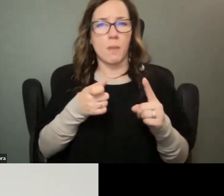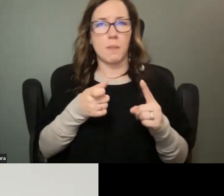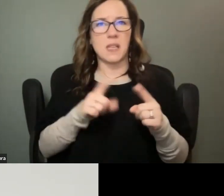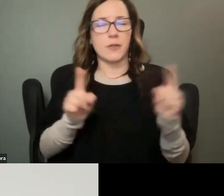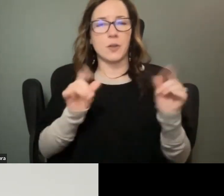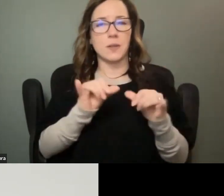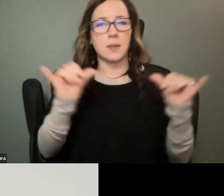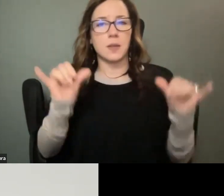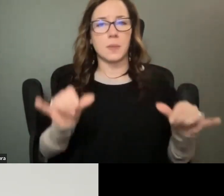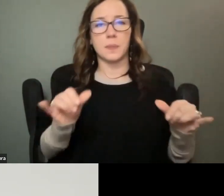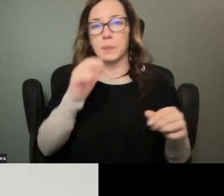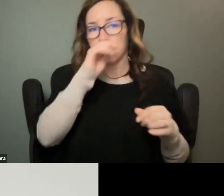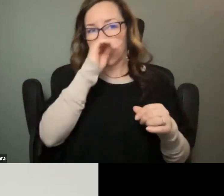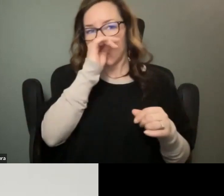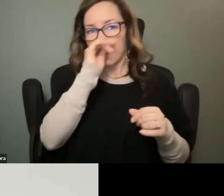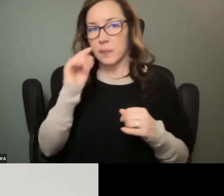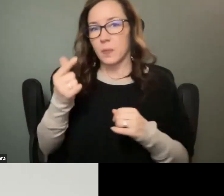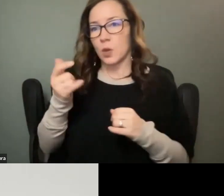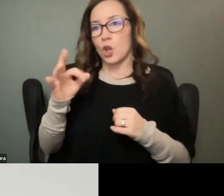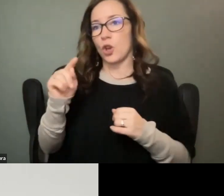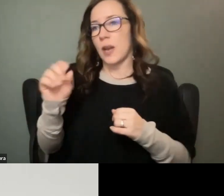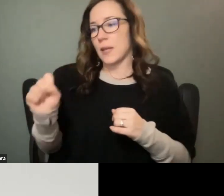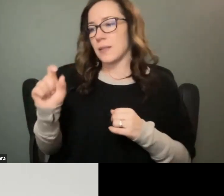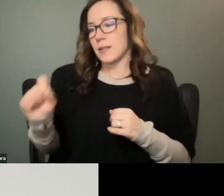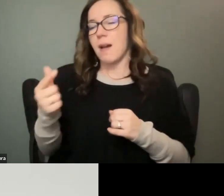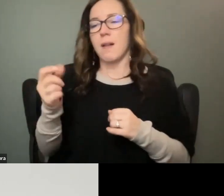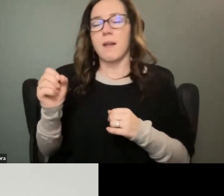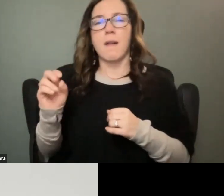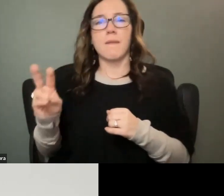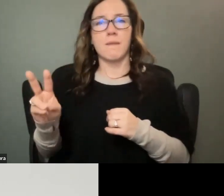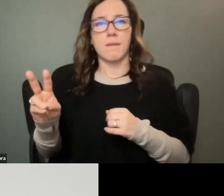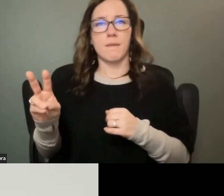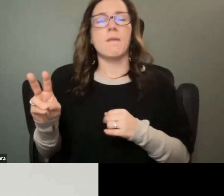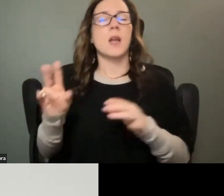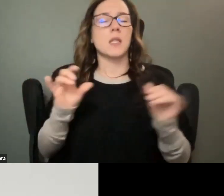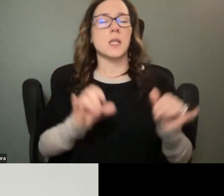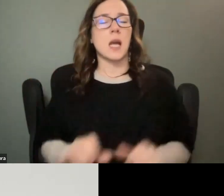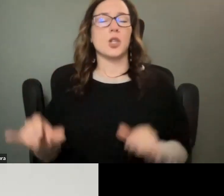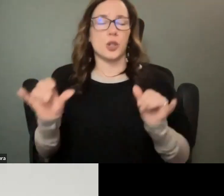where we we use grants.gov okay so it's